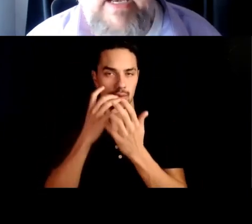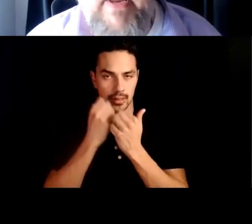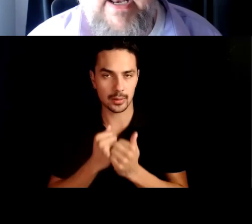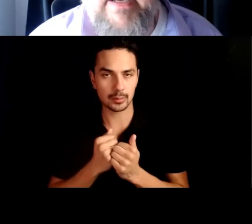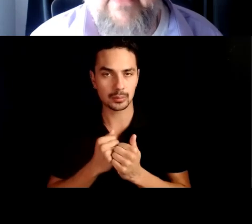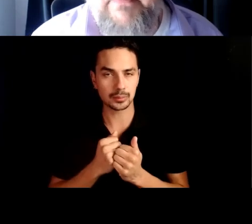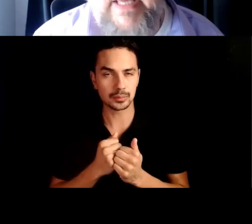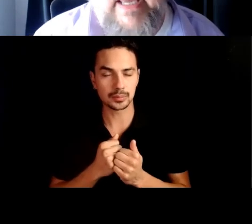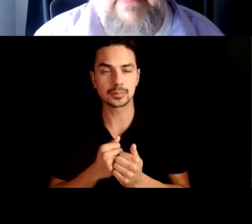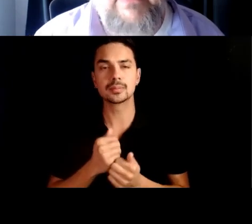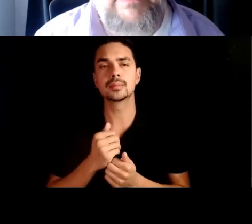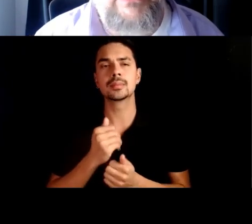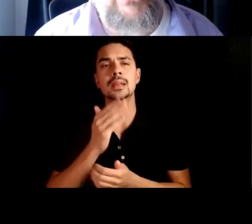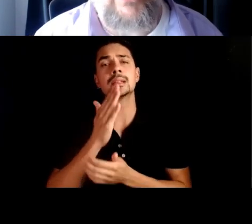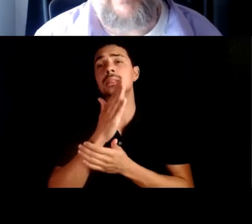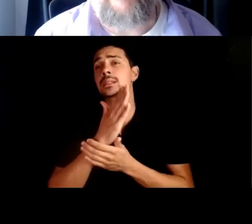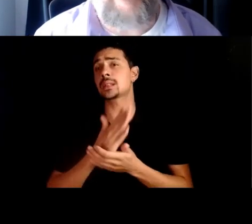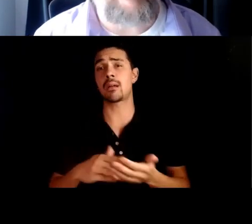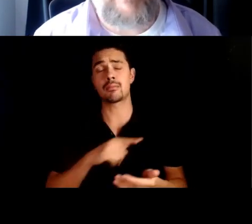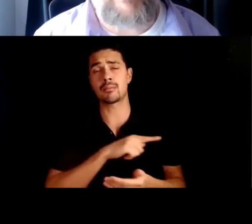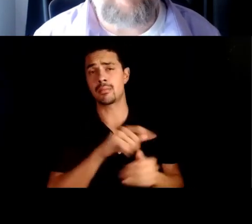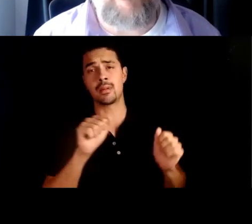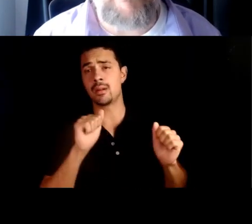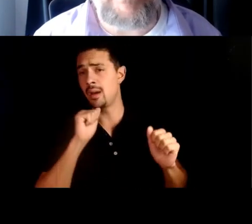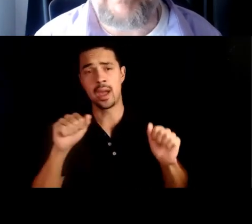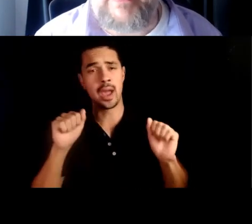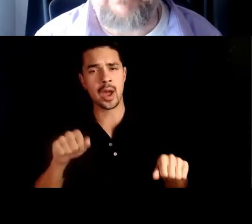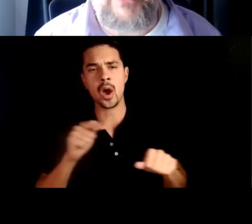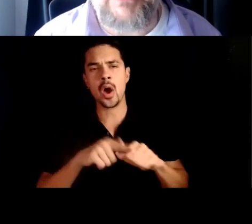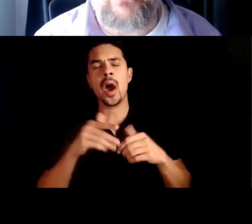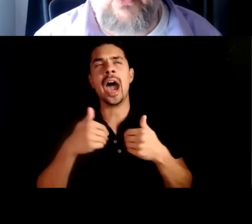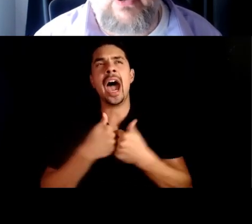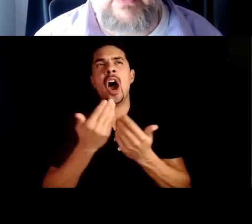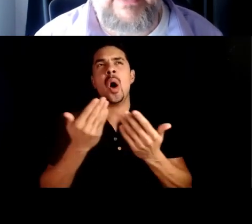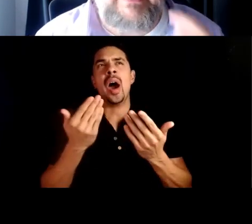Many may not even be able to fathom how informed consent plays a role